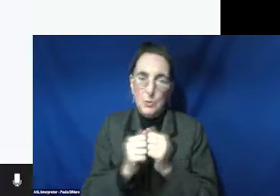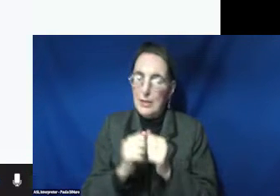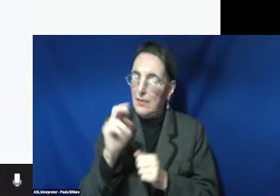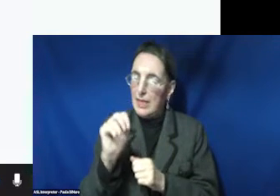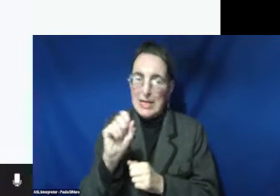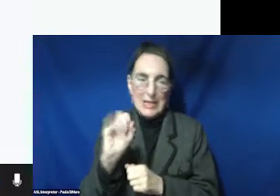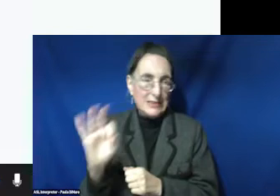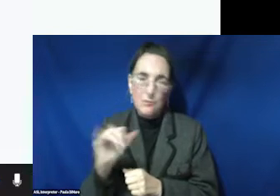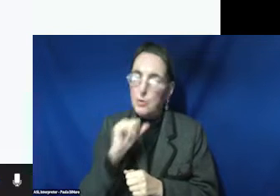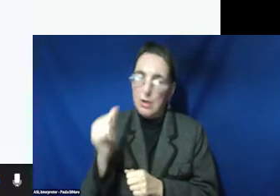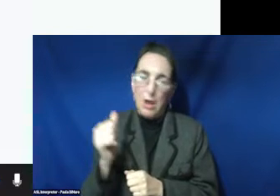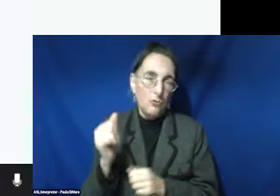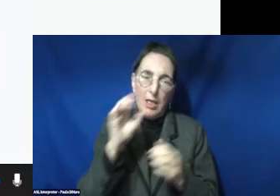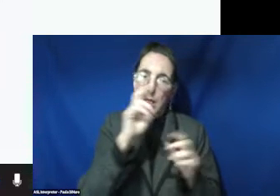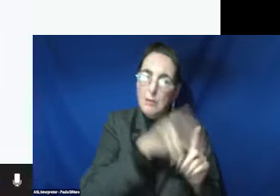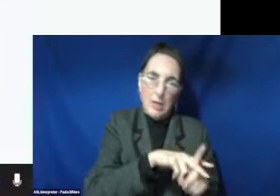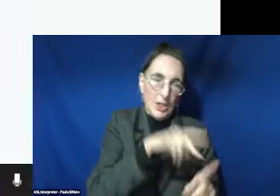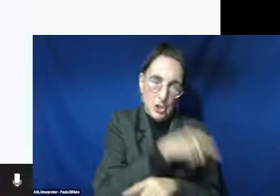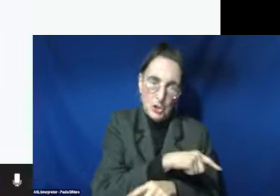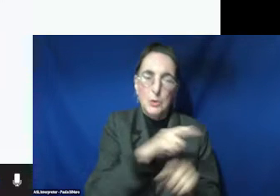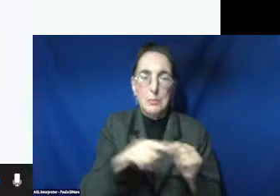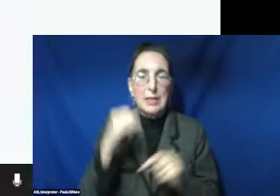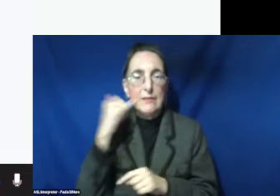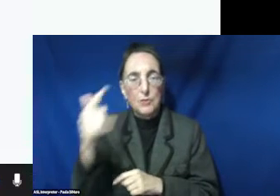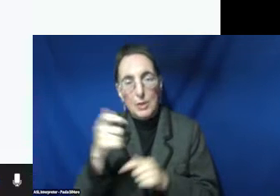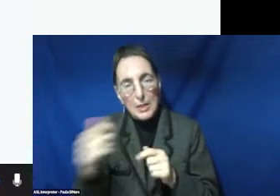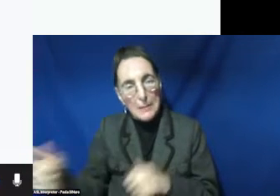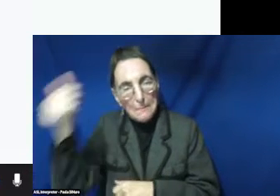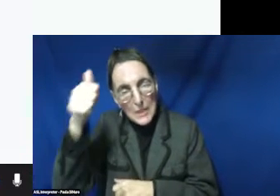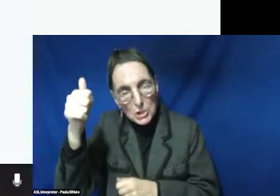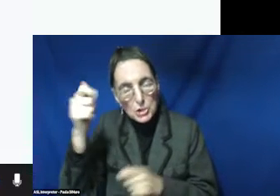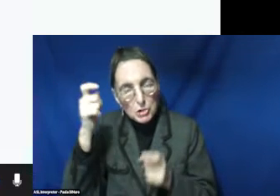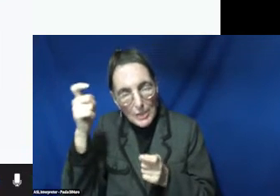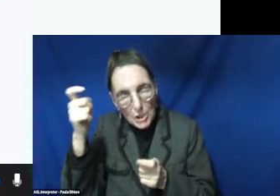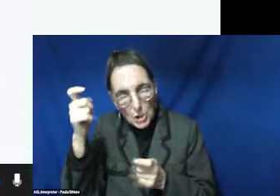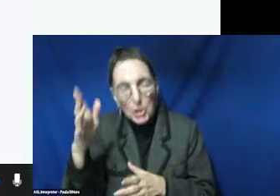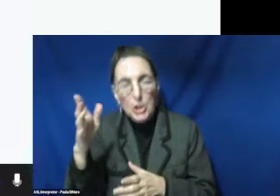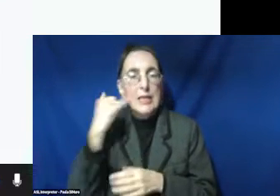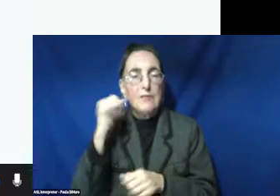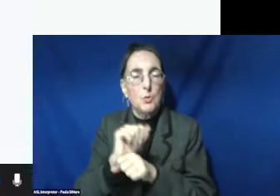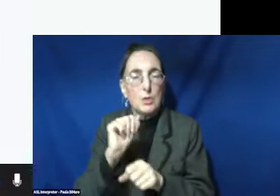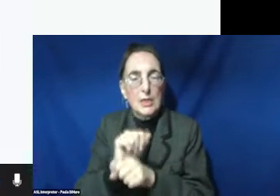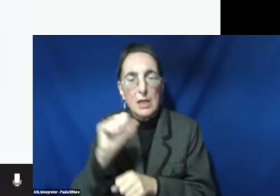But if you're an administrator, and you're, you know, working on awards, you may find yourself